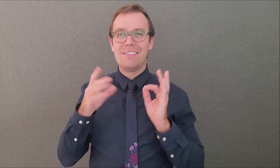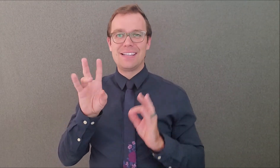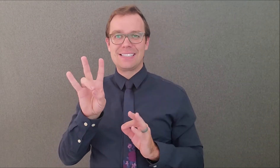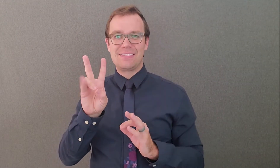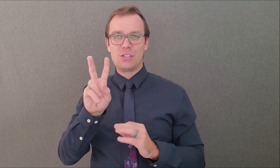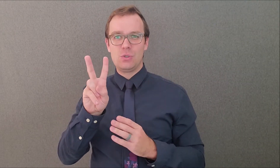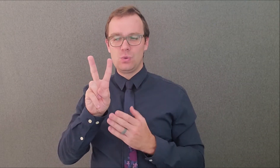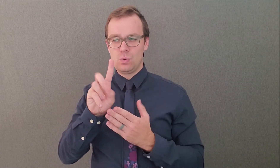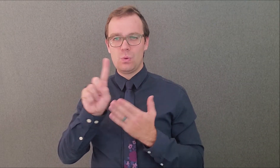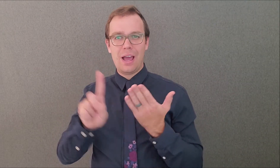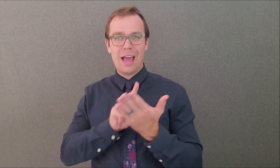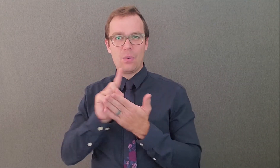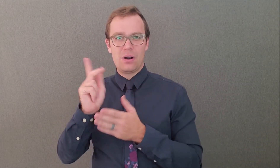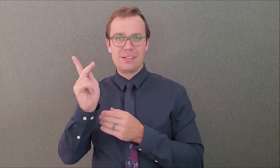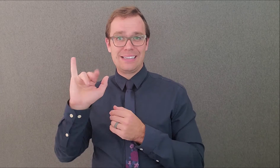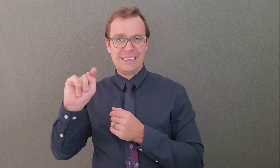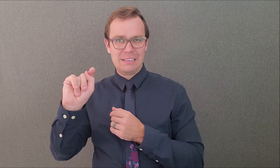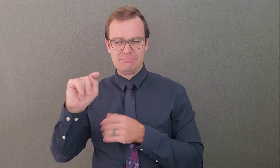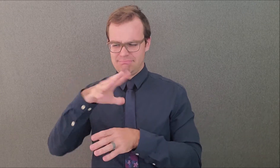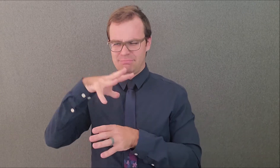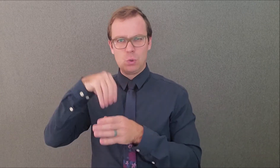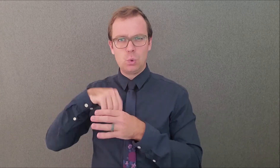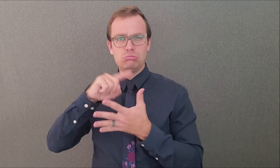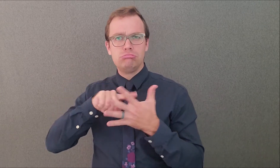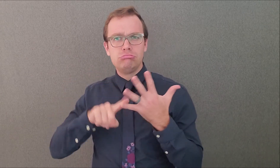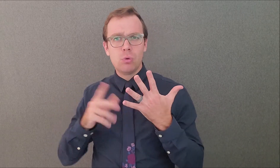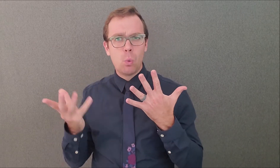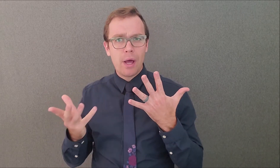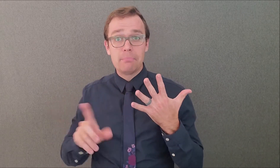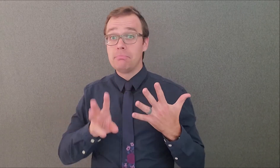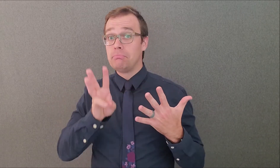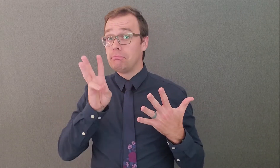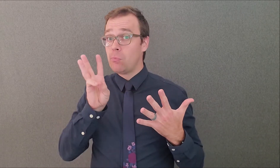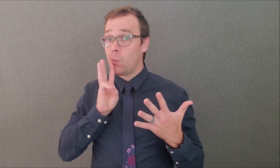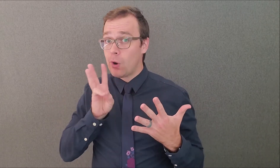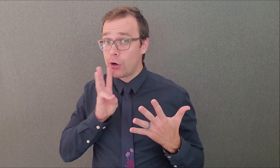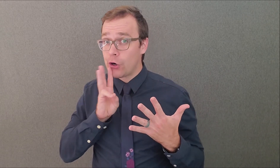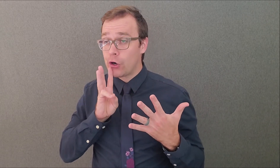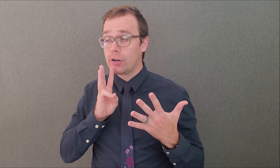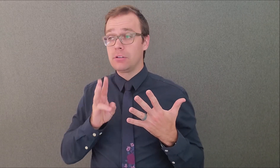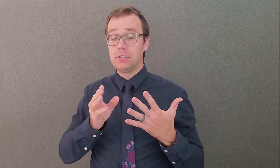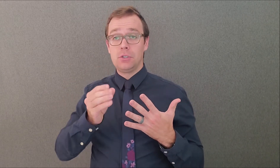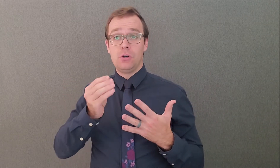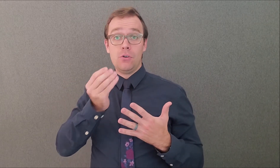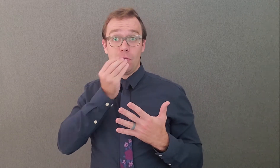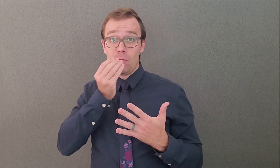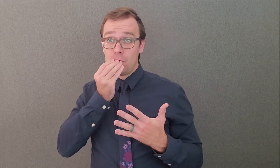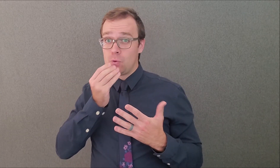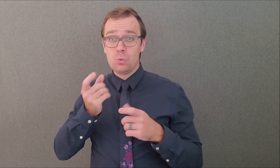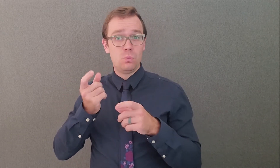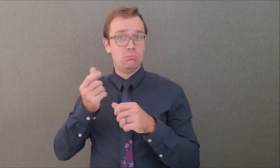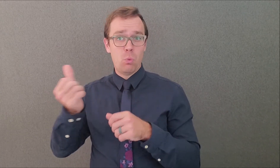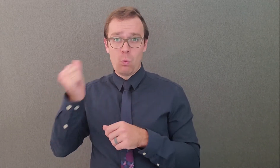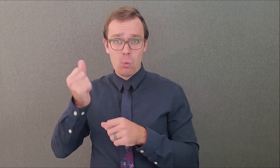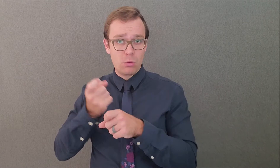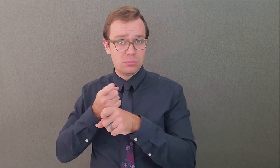A 72-hour kit should contain, at a minimum, drinking water, non-perishable food, first aid,